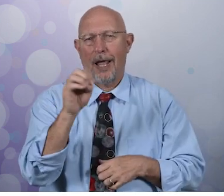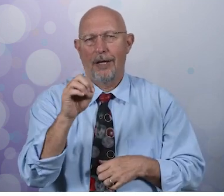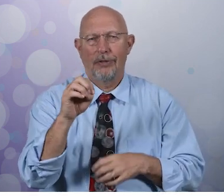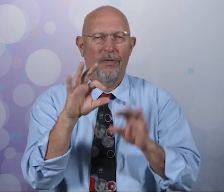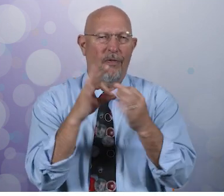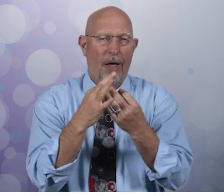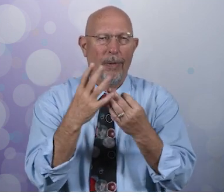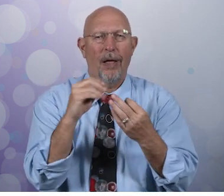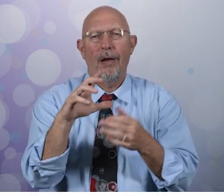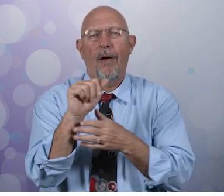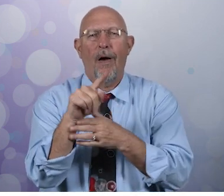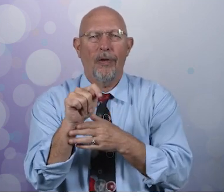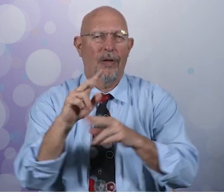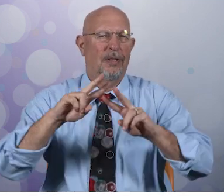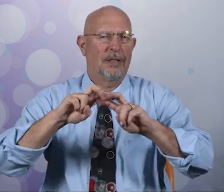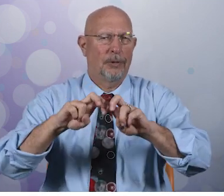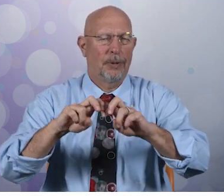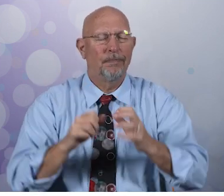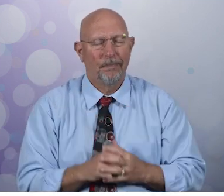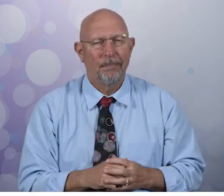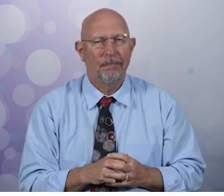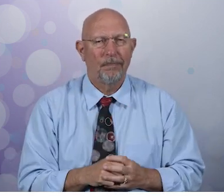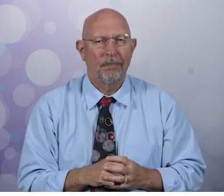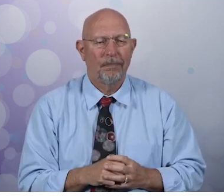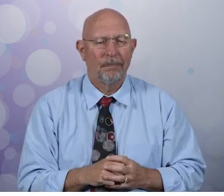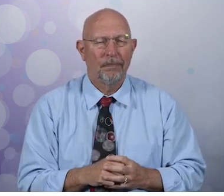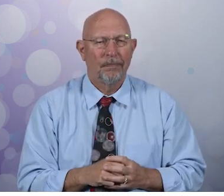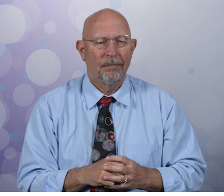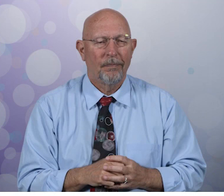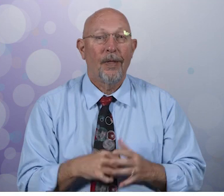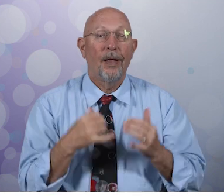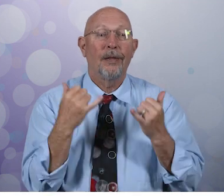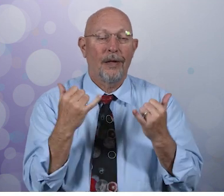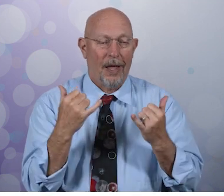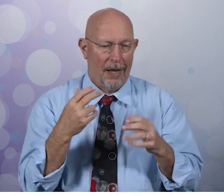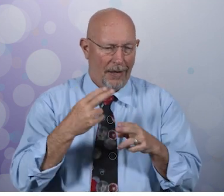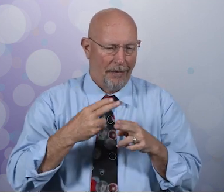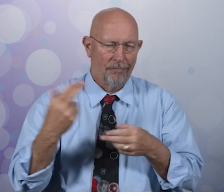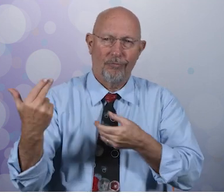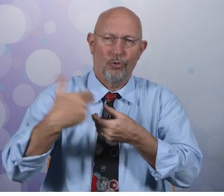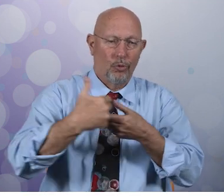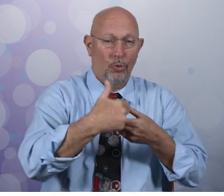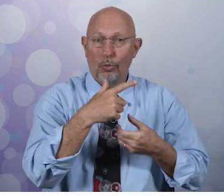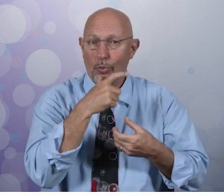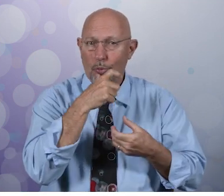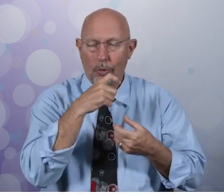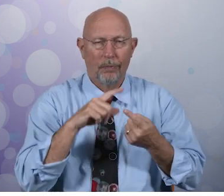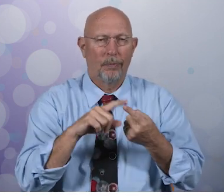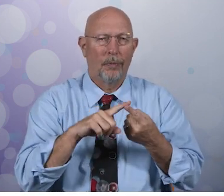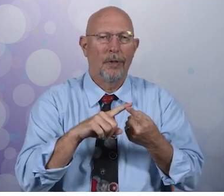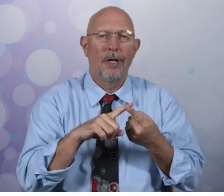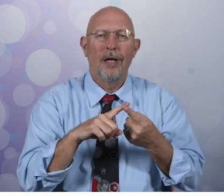in the Alternate Assessment. Today, I am joined by colleagues and friends